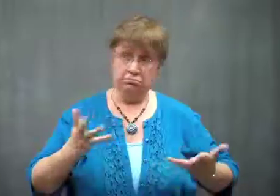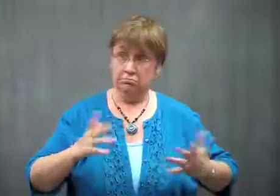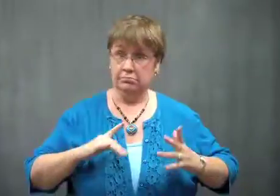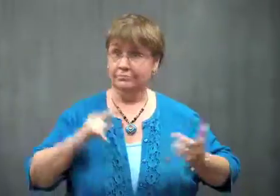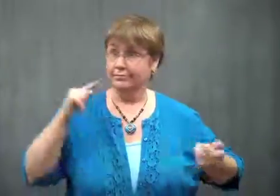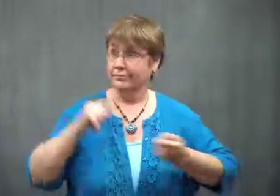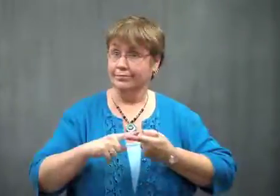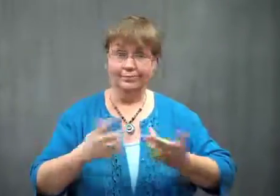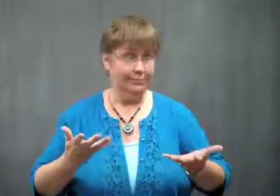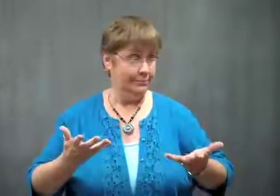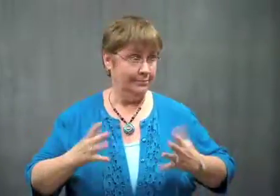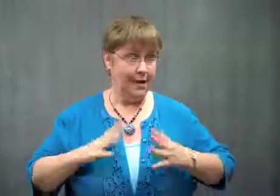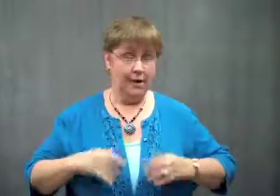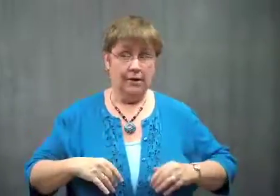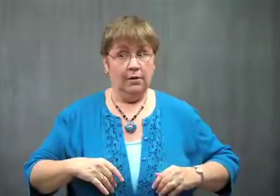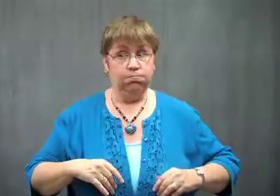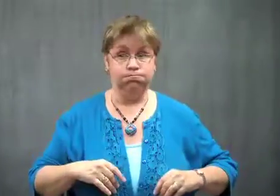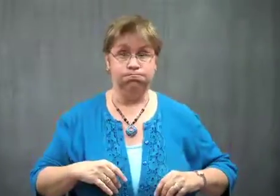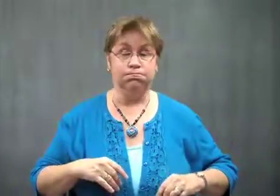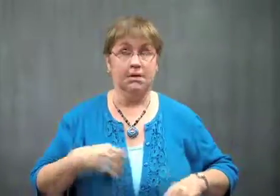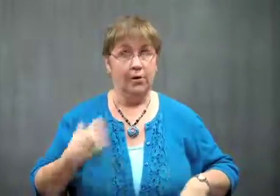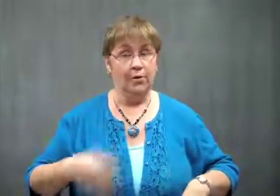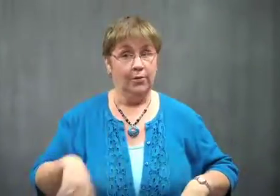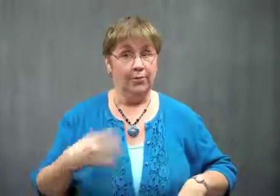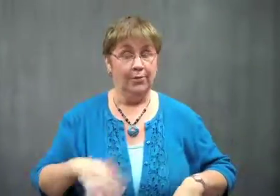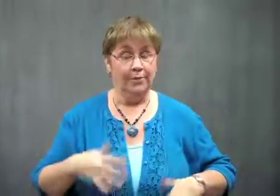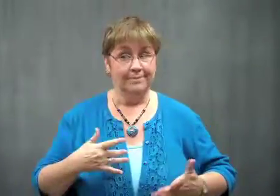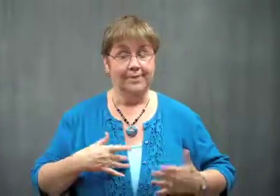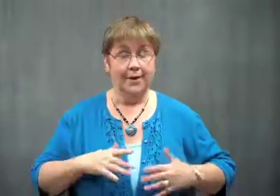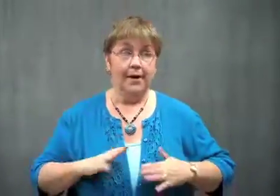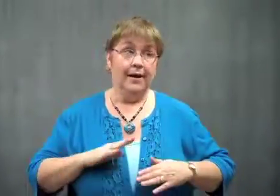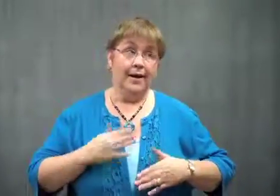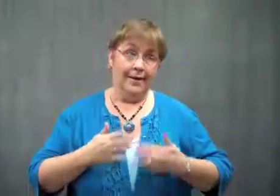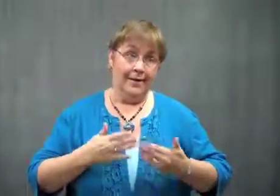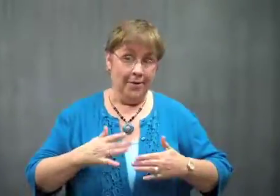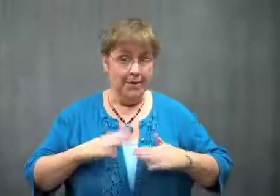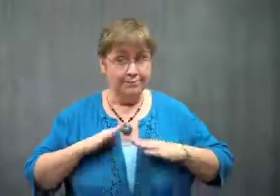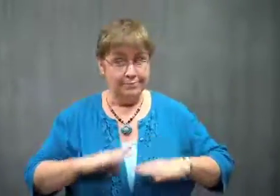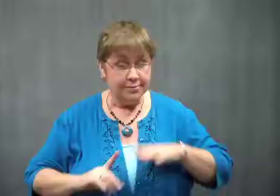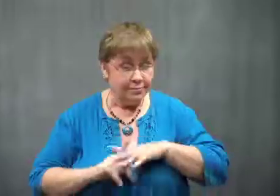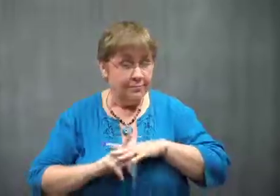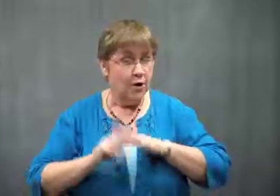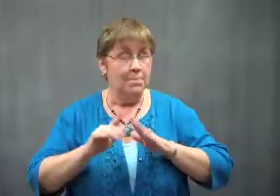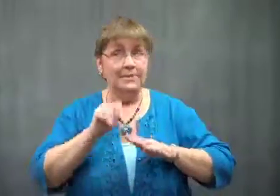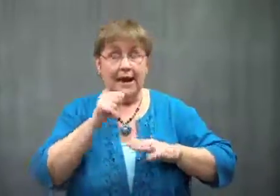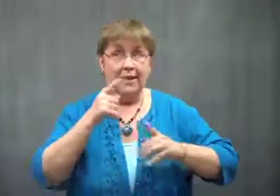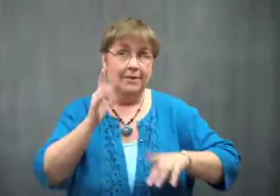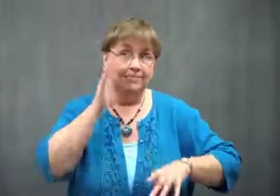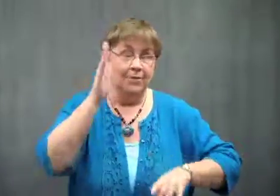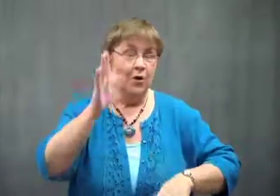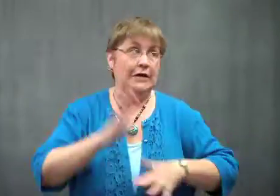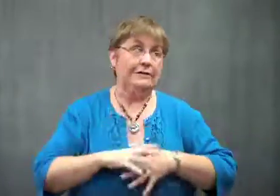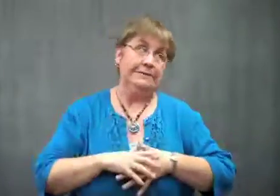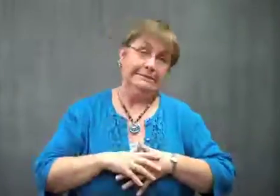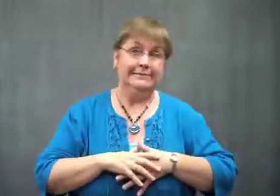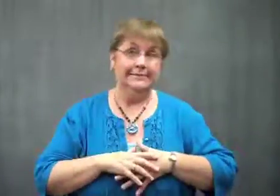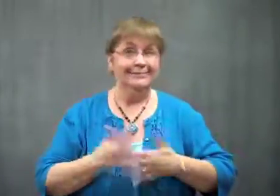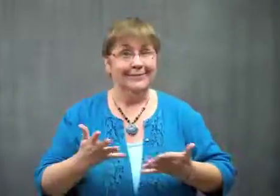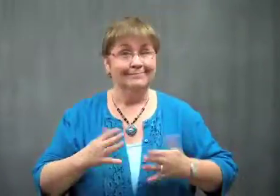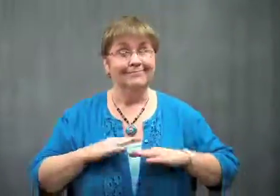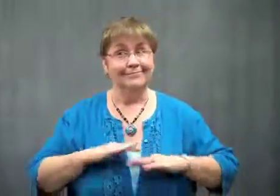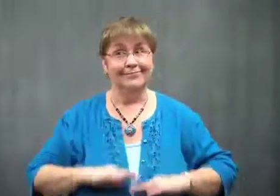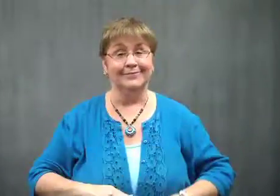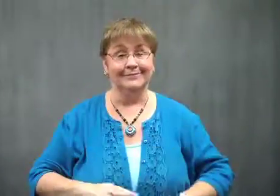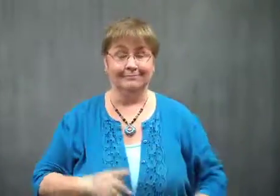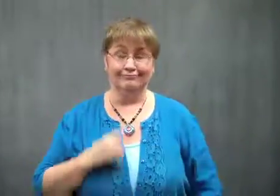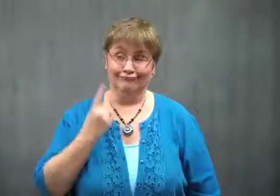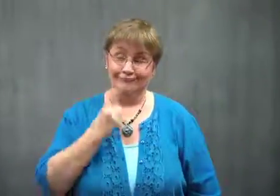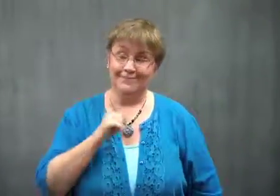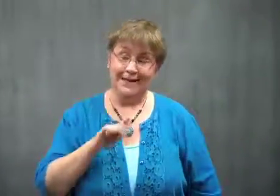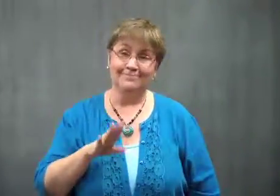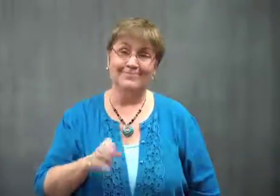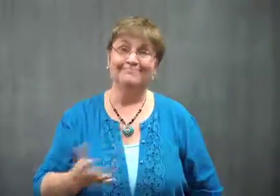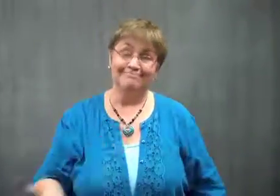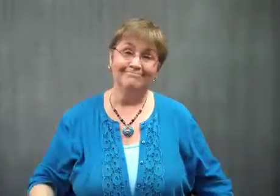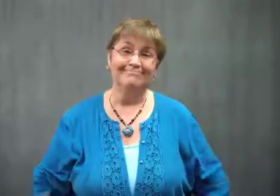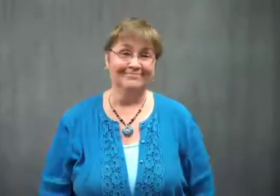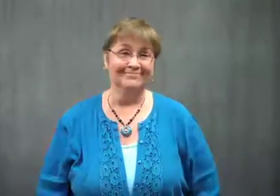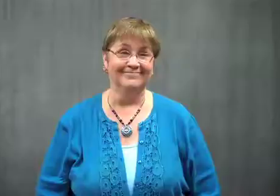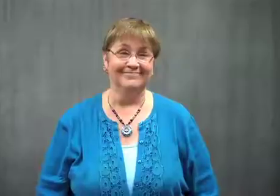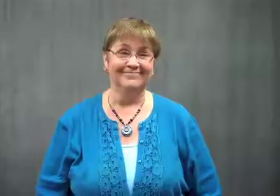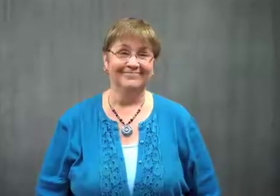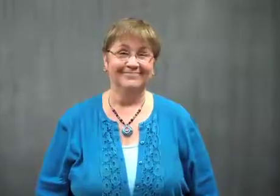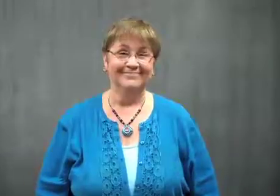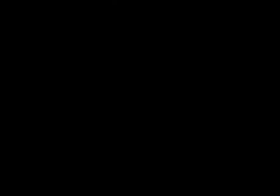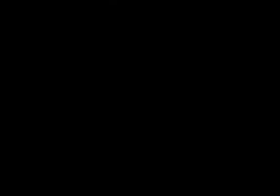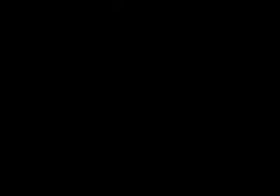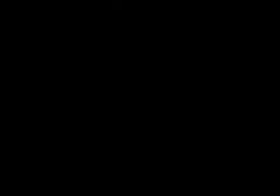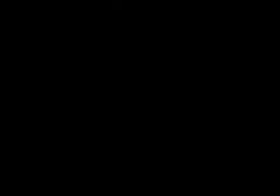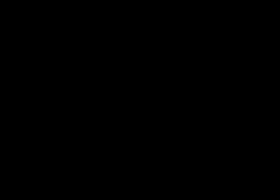We're fine, and I hope nothing comes of it later on. Whew.